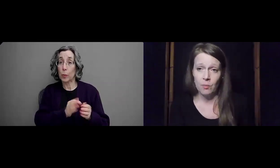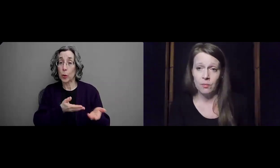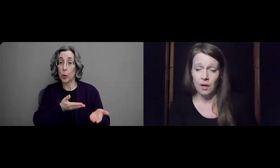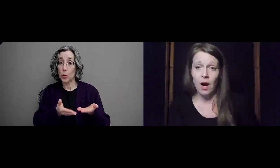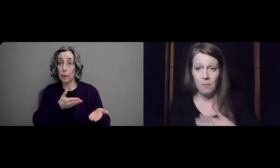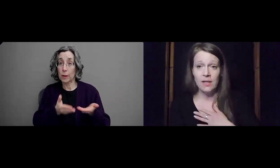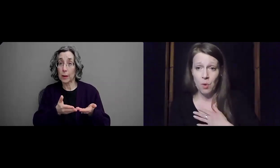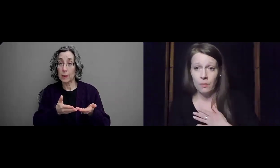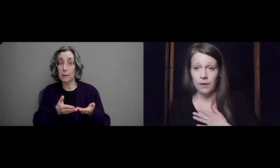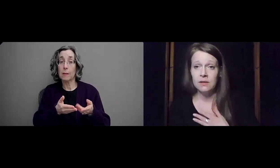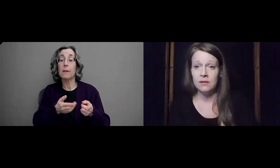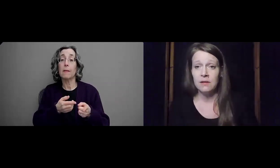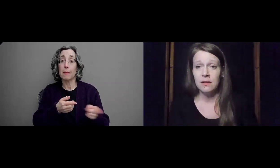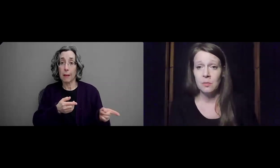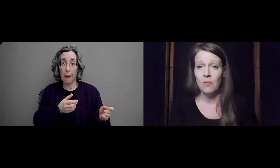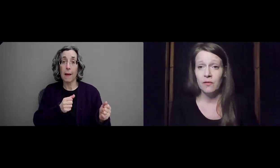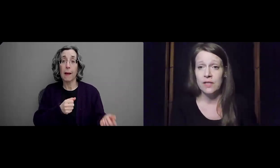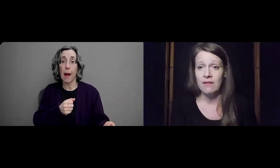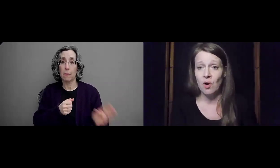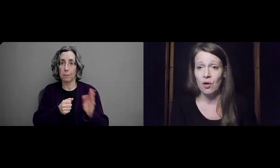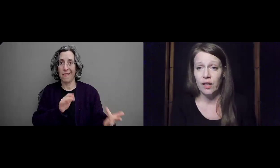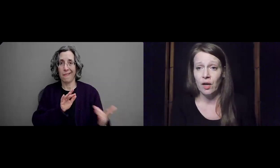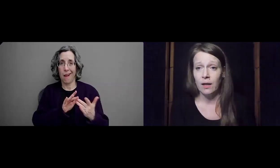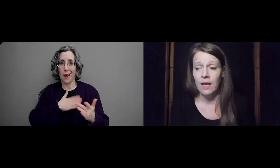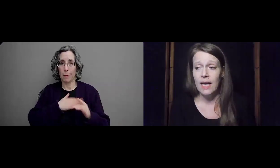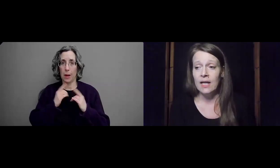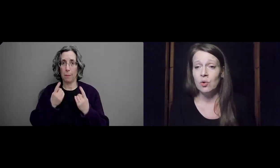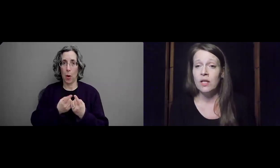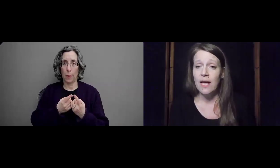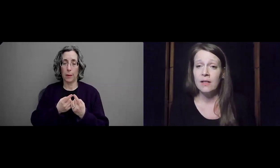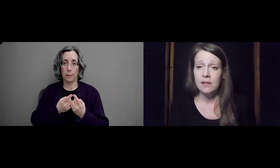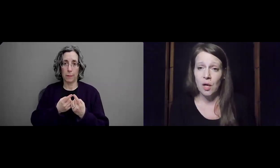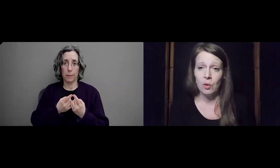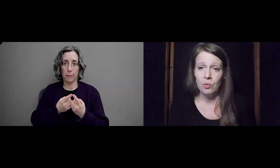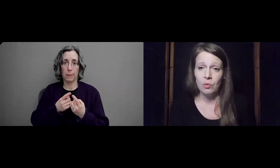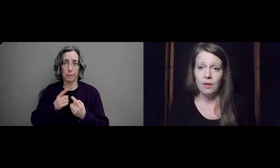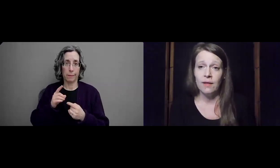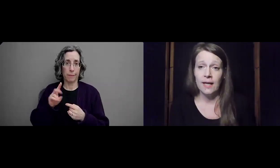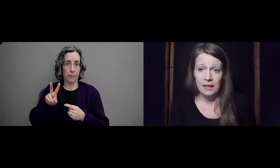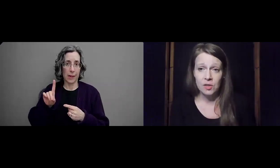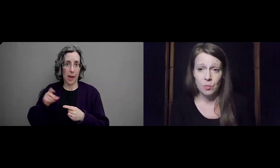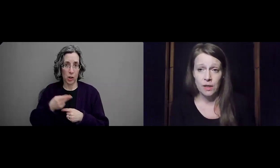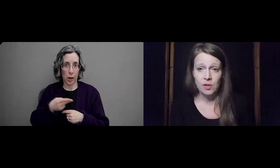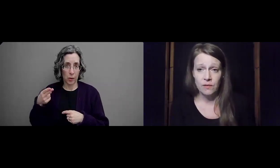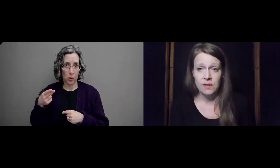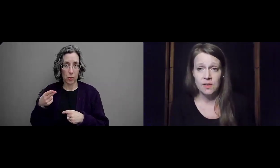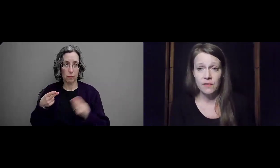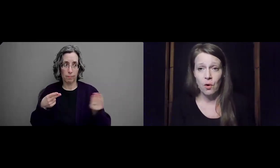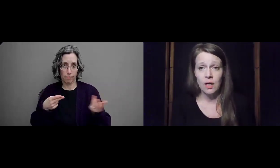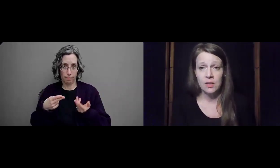need sign language interpreting services are able to directly contact the -- my department, the Department for the Deaf and